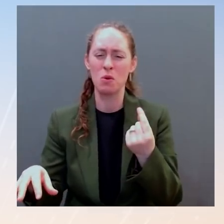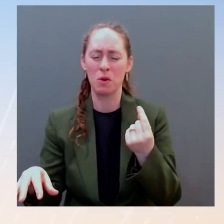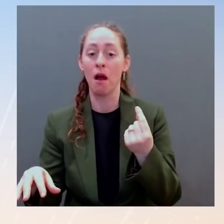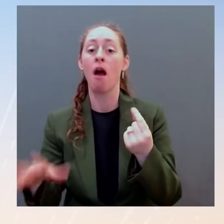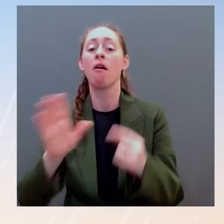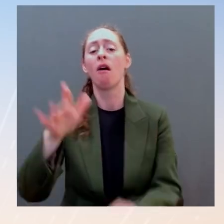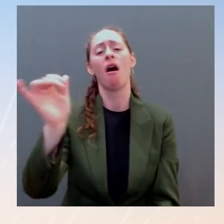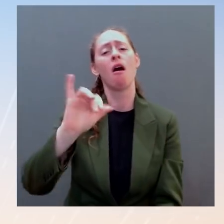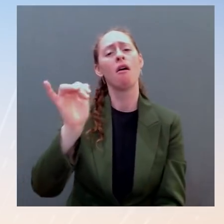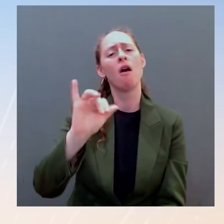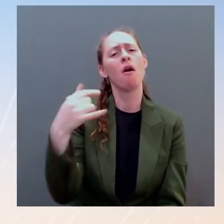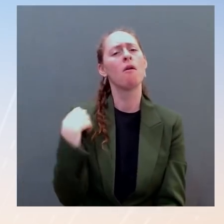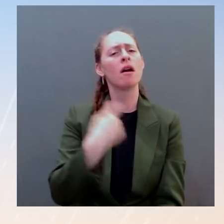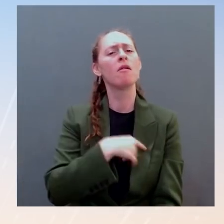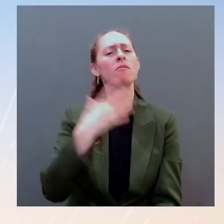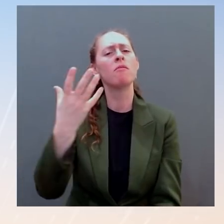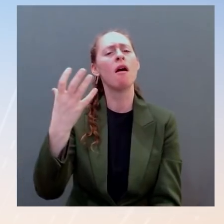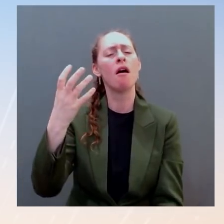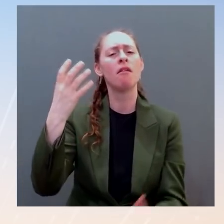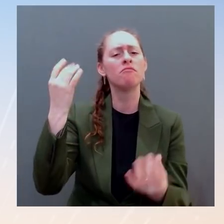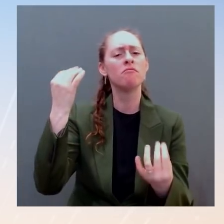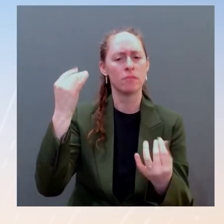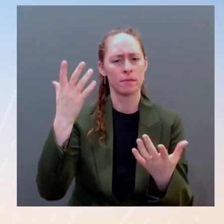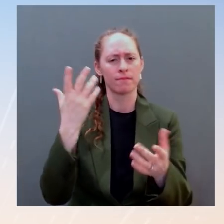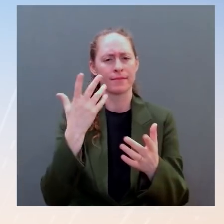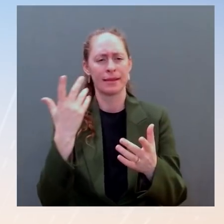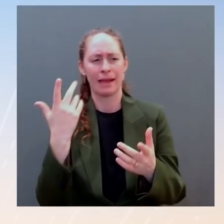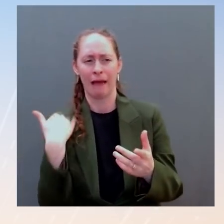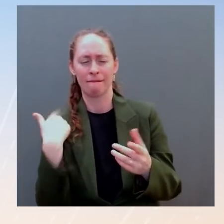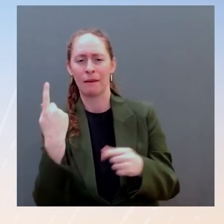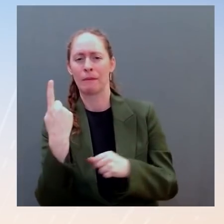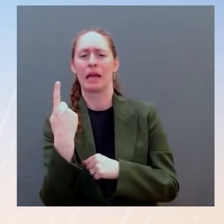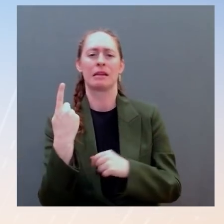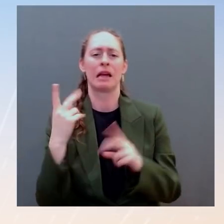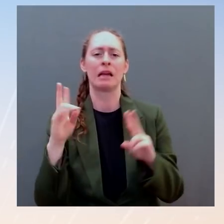you know, their engagement around economic issues as well. So, it's both.